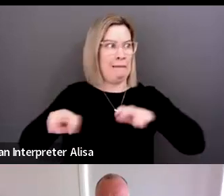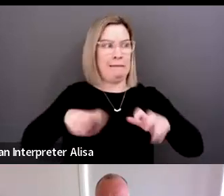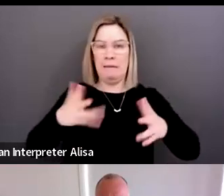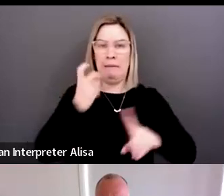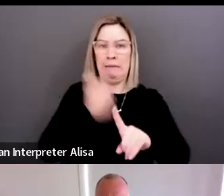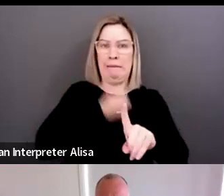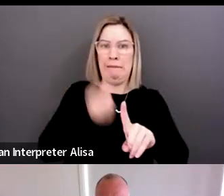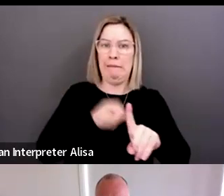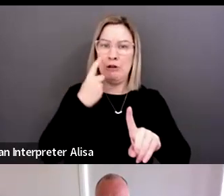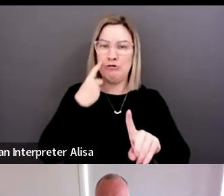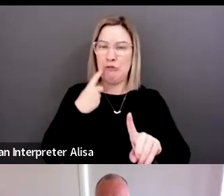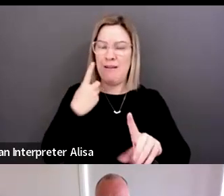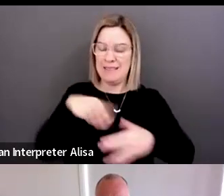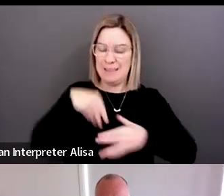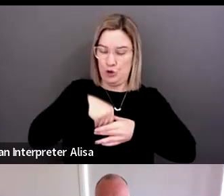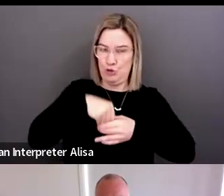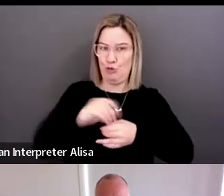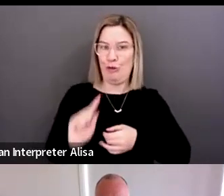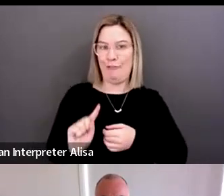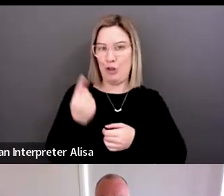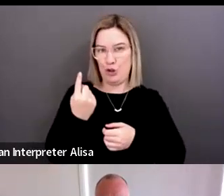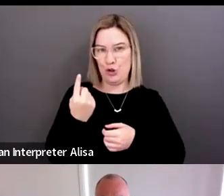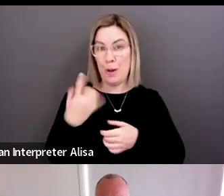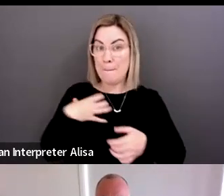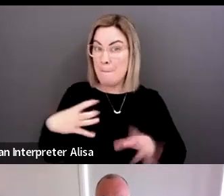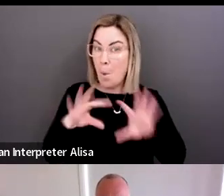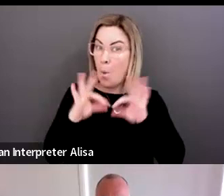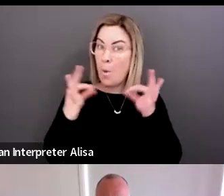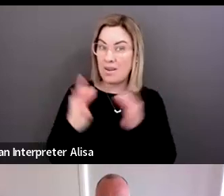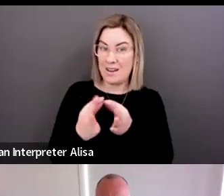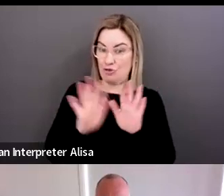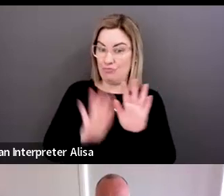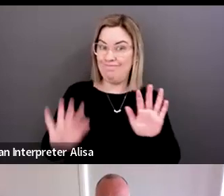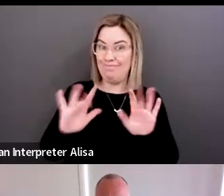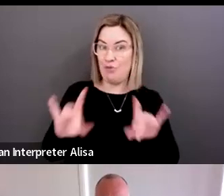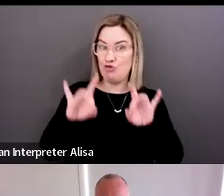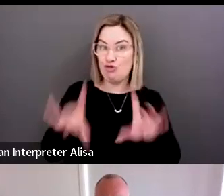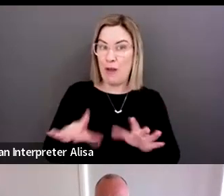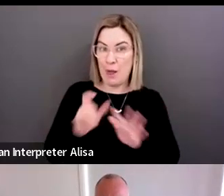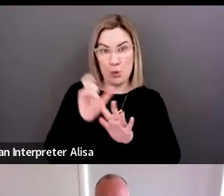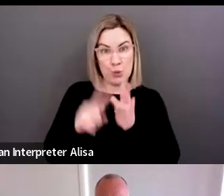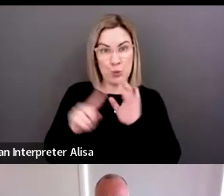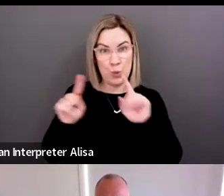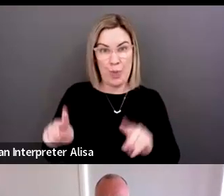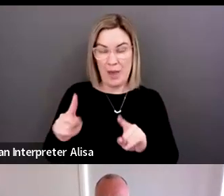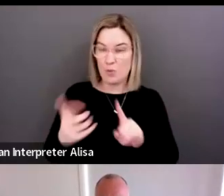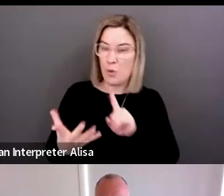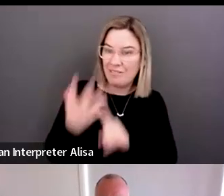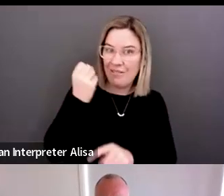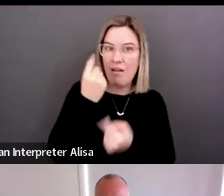the next step, rather than expecting to suddenly just jump into activism without having done that thorough piece of work internally. And I think more